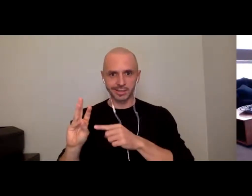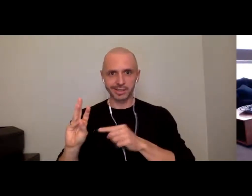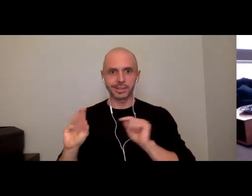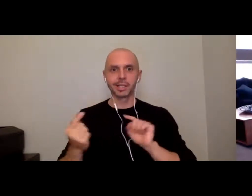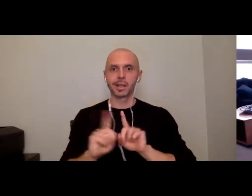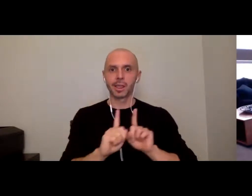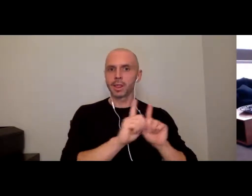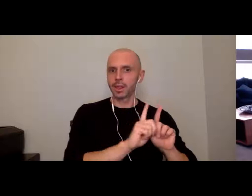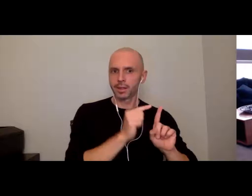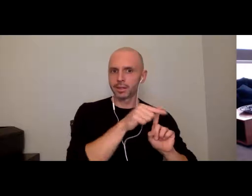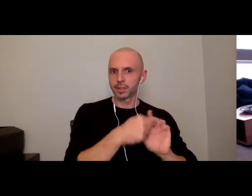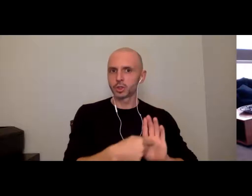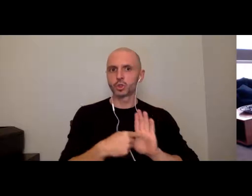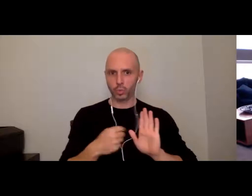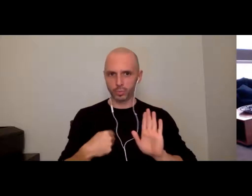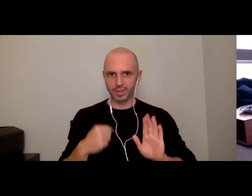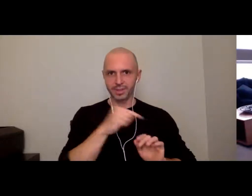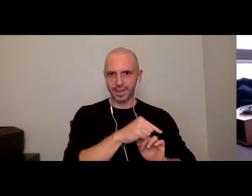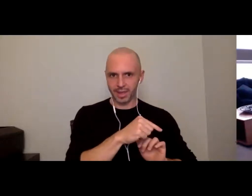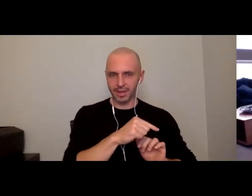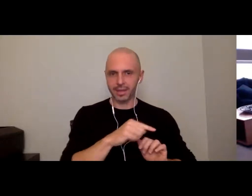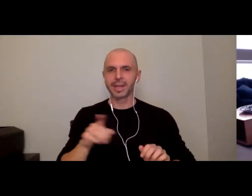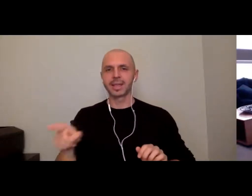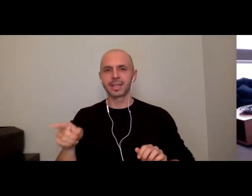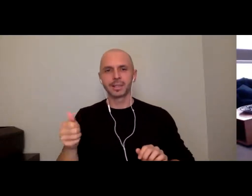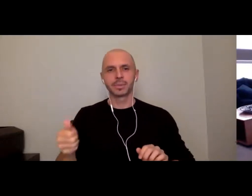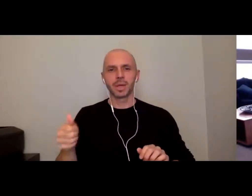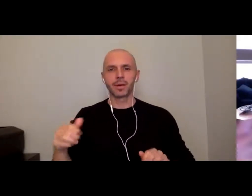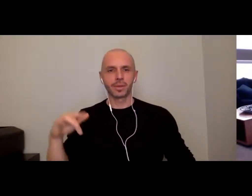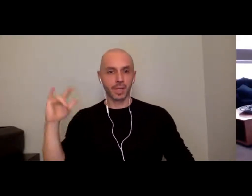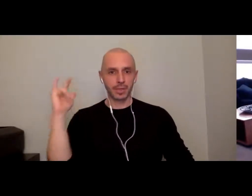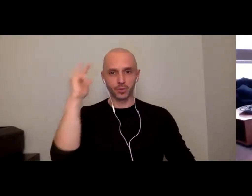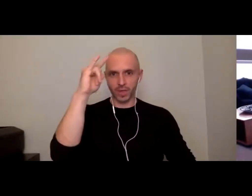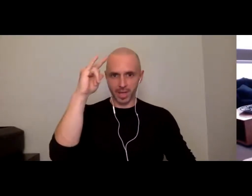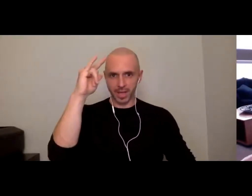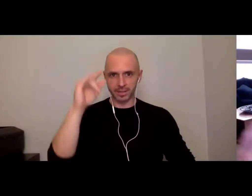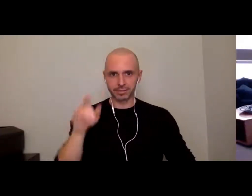and he also likes to take photos and and i was thinking this you know prison pre those